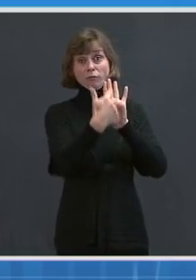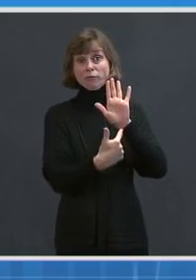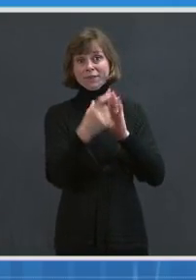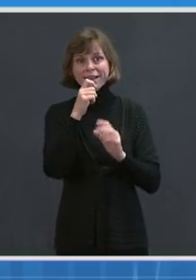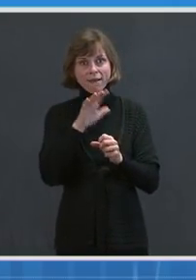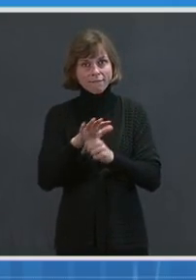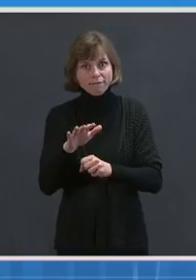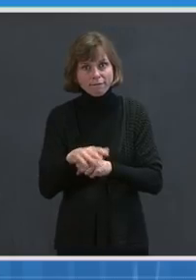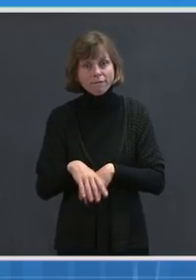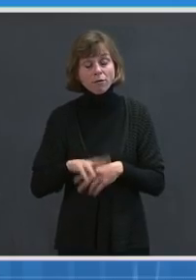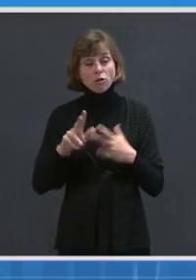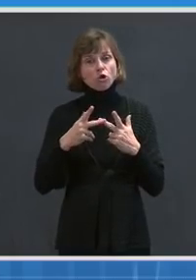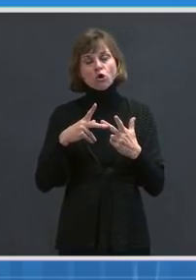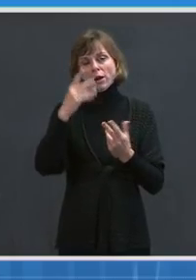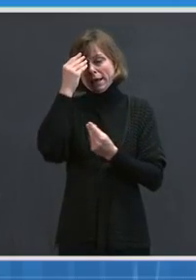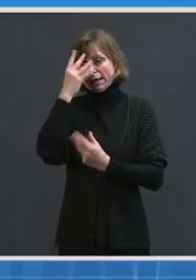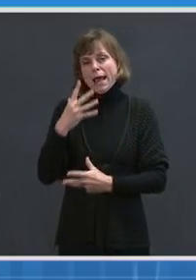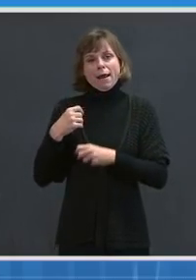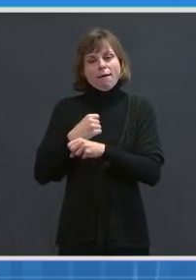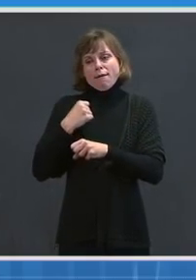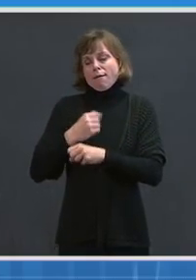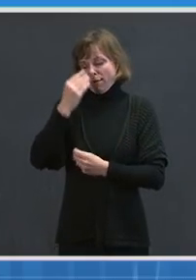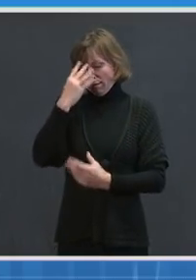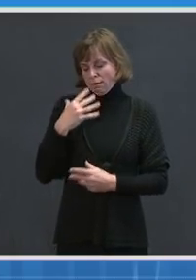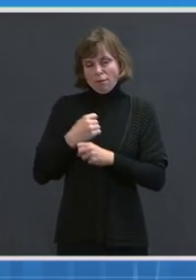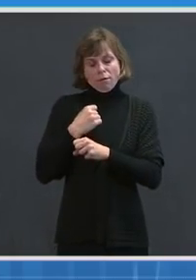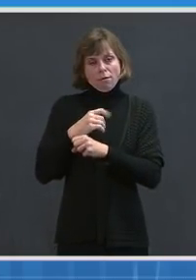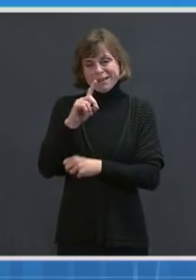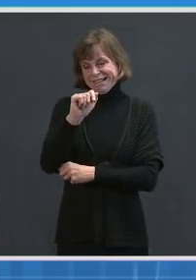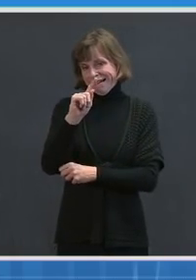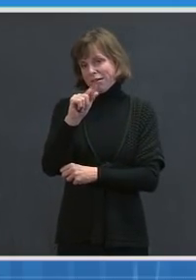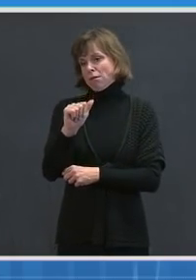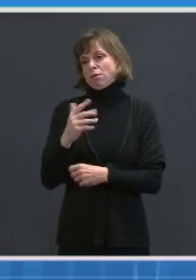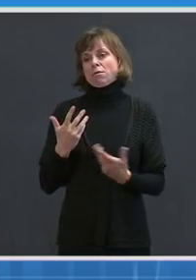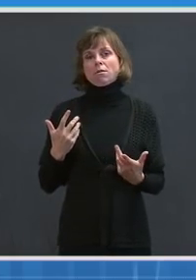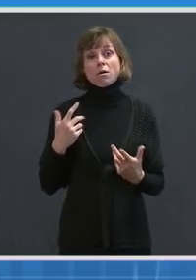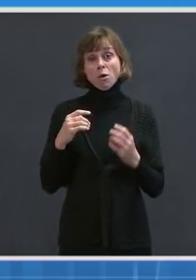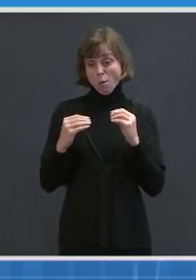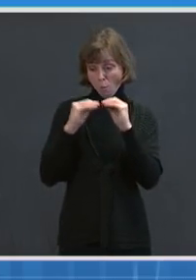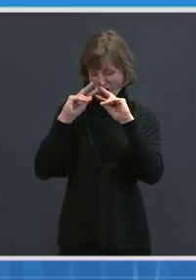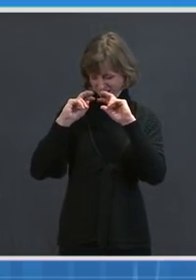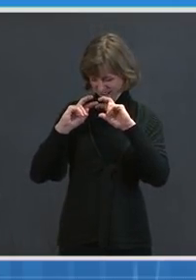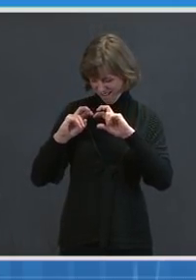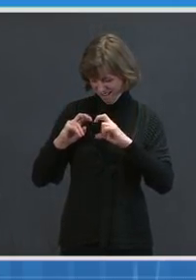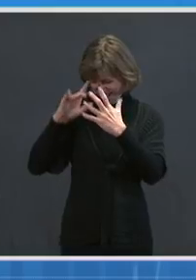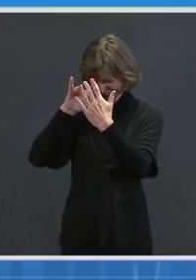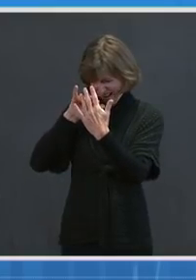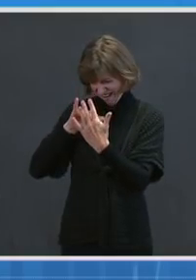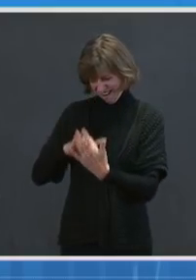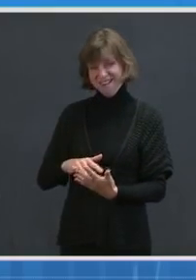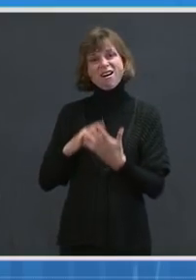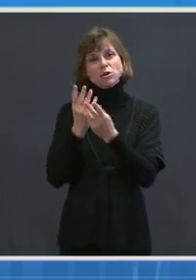And third: data, data, data. The more we can look at this, the more we can see the problem, the better we can solve it, the better we can focus on solutions.